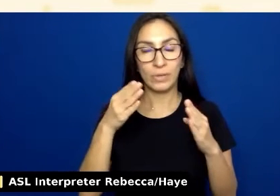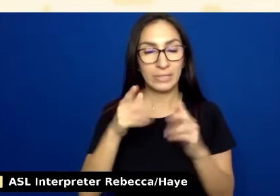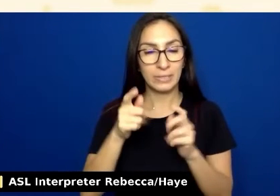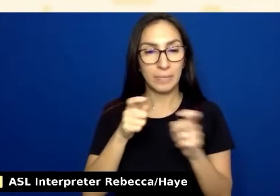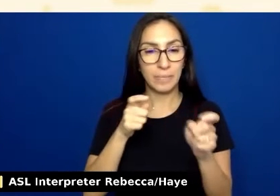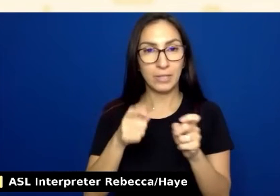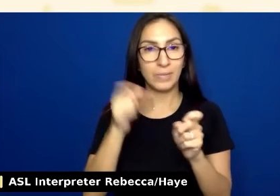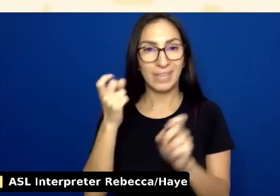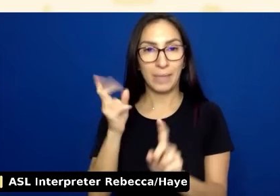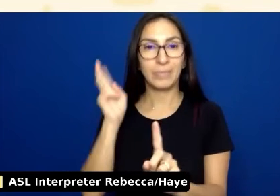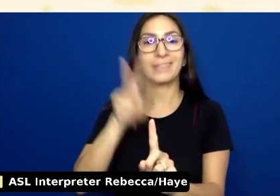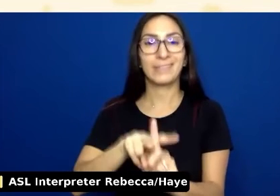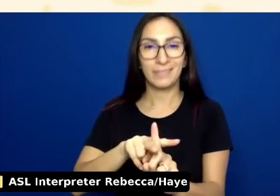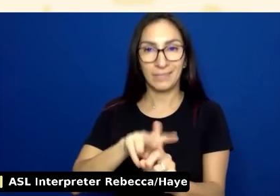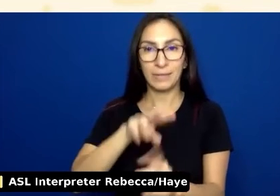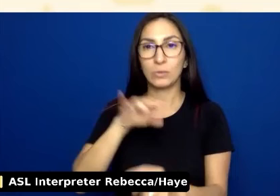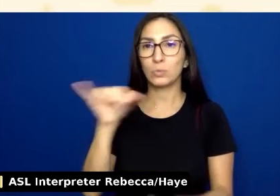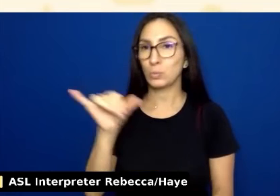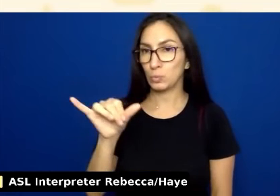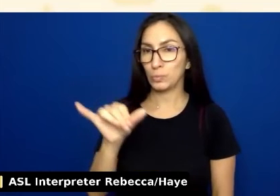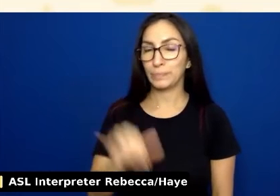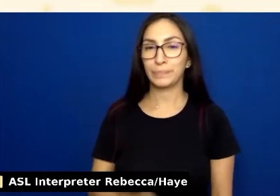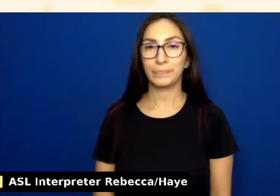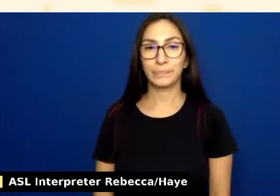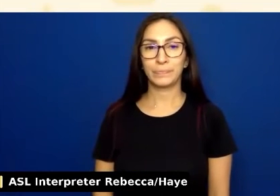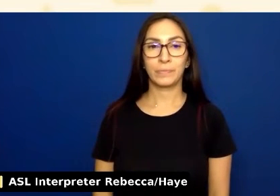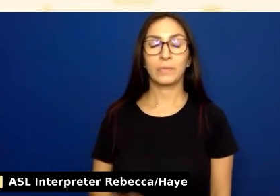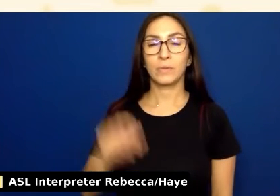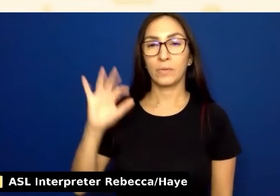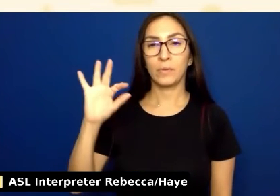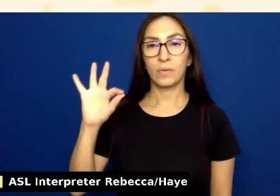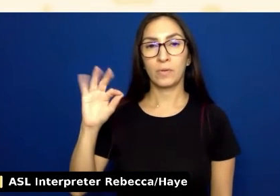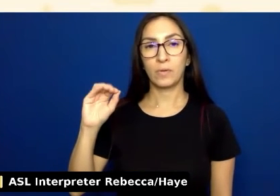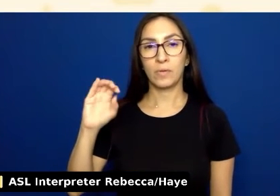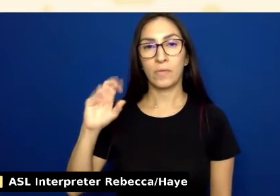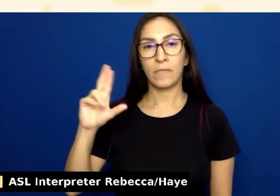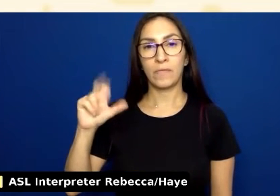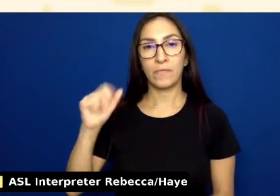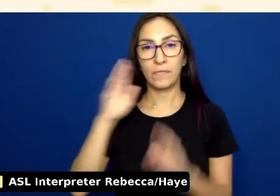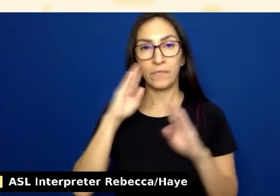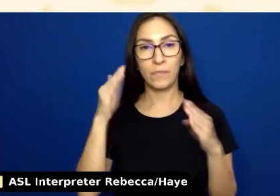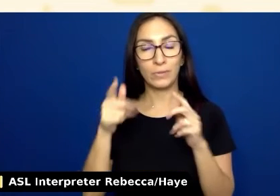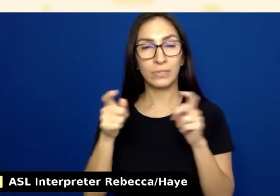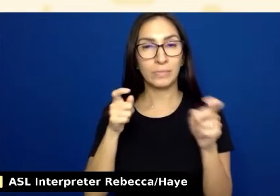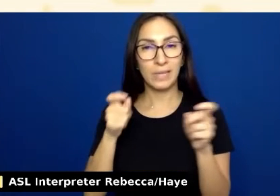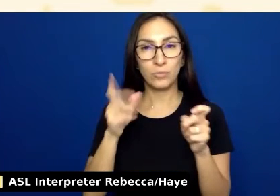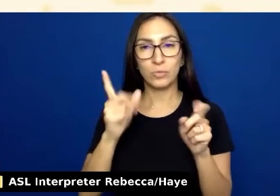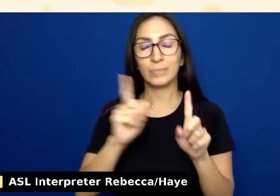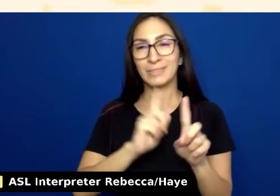Now, focus management is going to be different for different types of interactions.